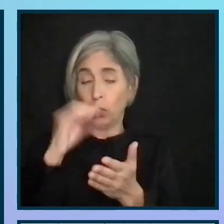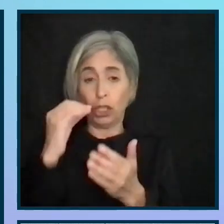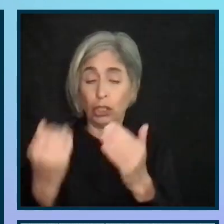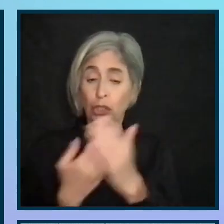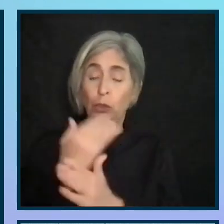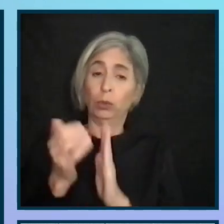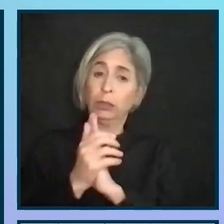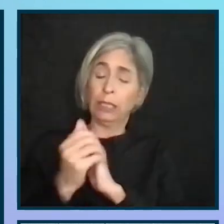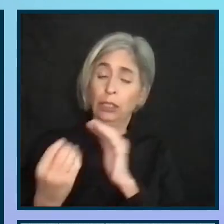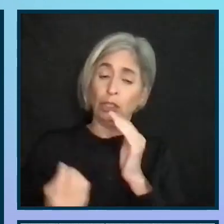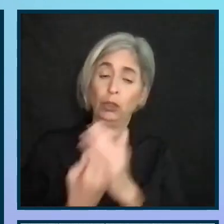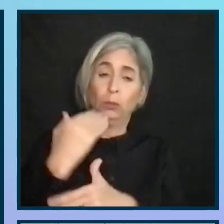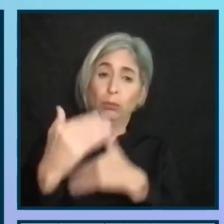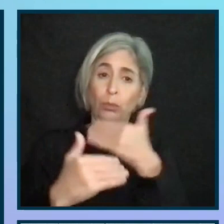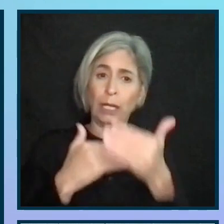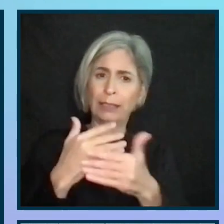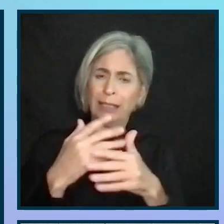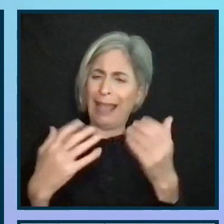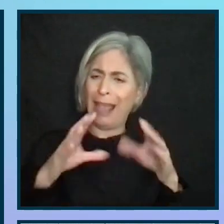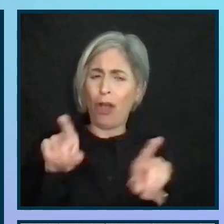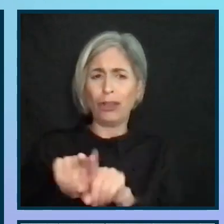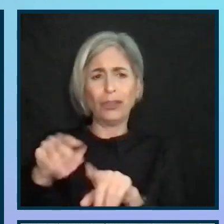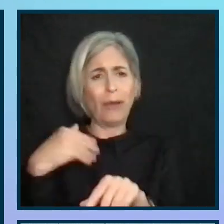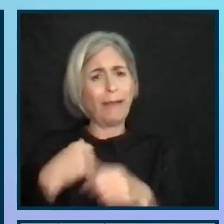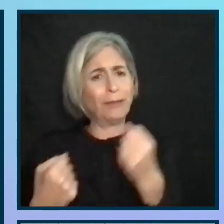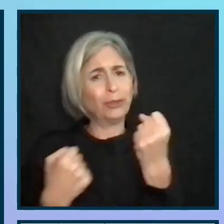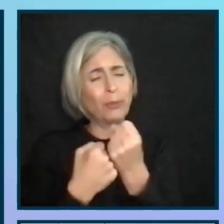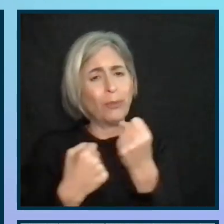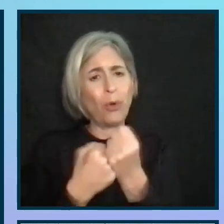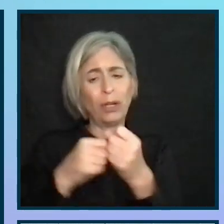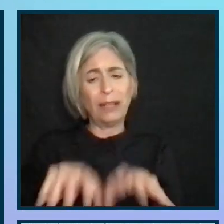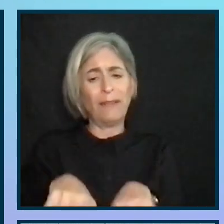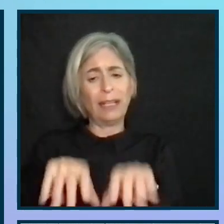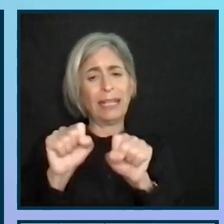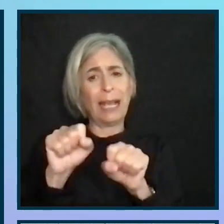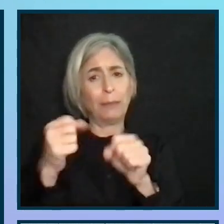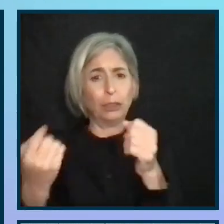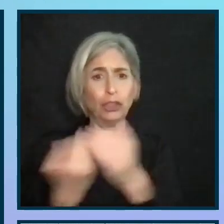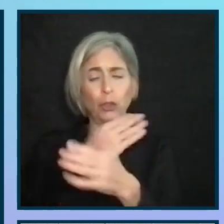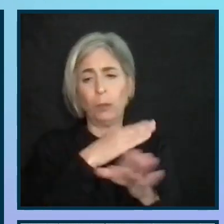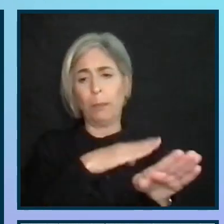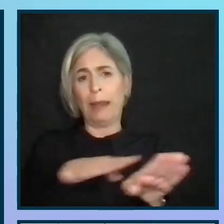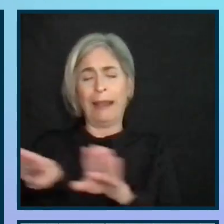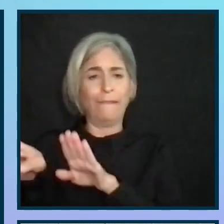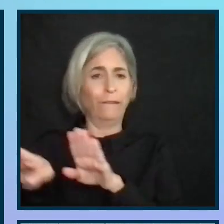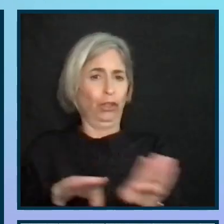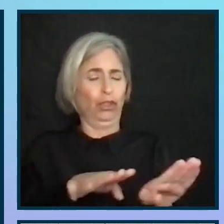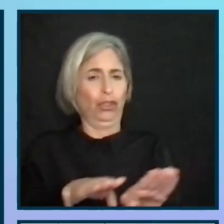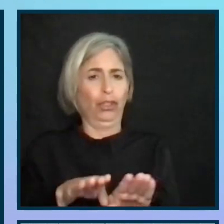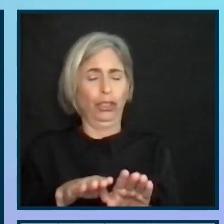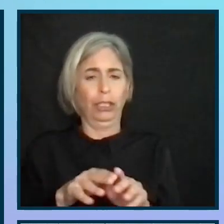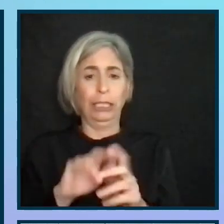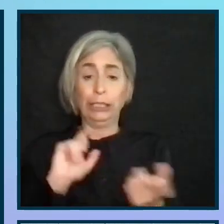and have ample support along the way as they adopt the new behaviors. And, you know, change can be scary, right?